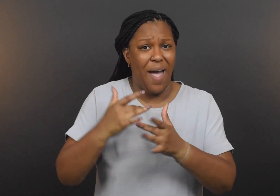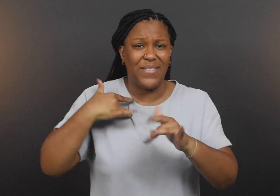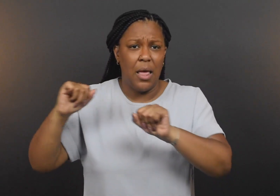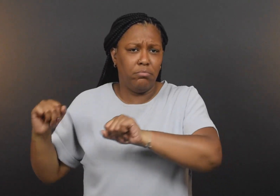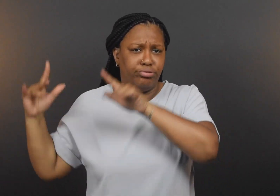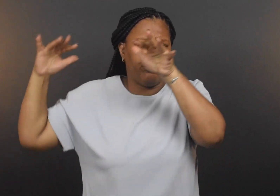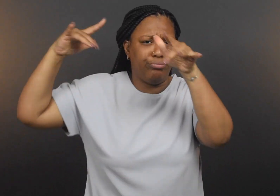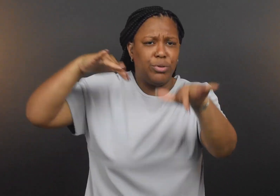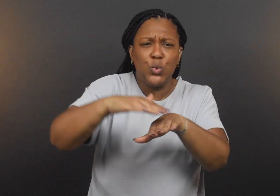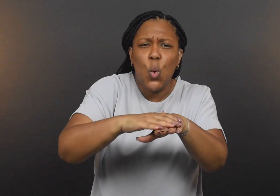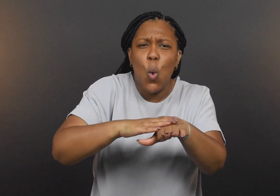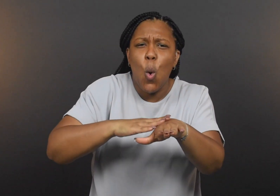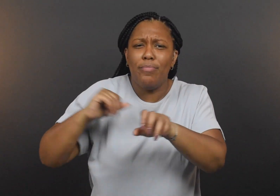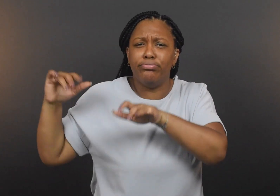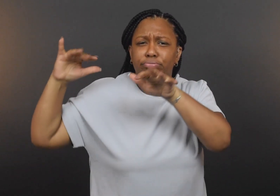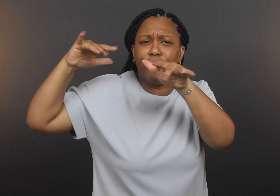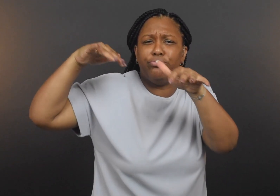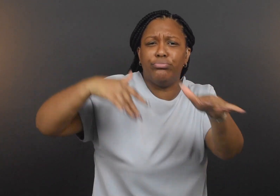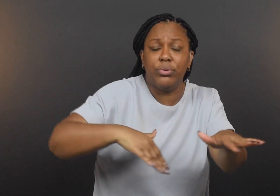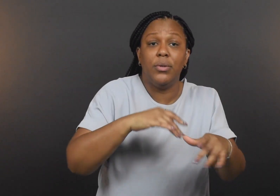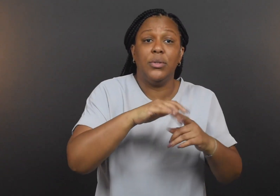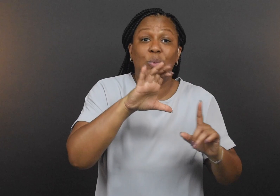COVID-19 arrived like a tsunami in slow motion.